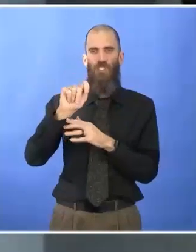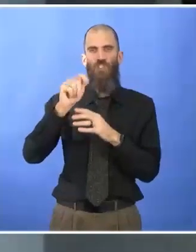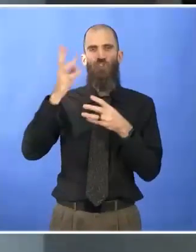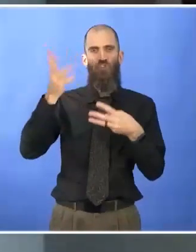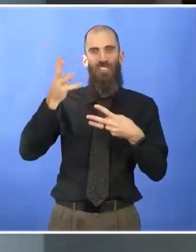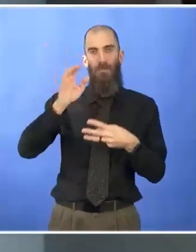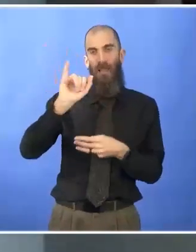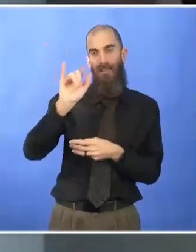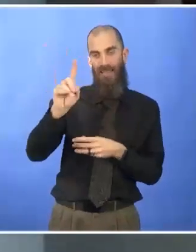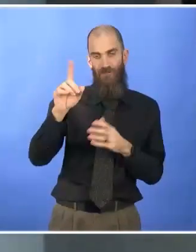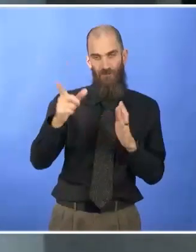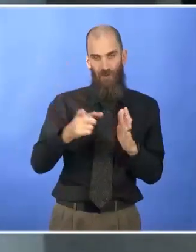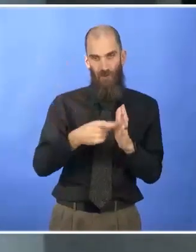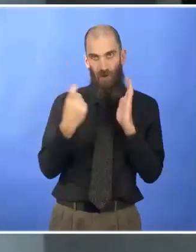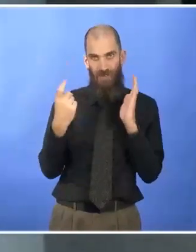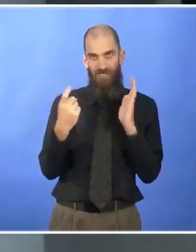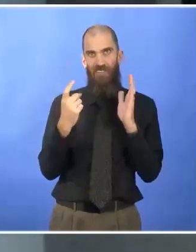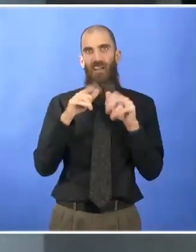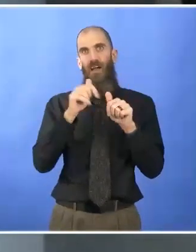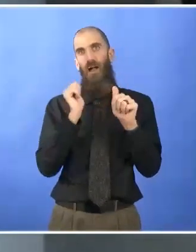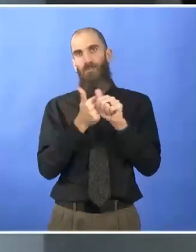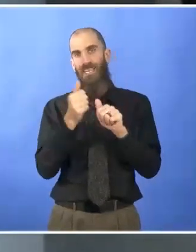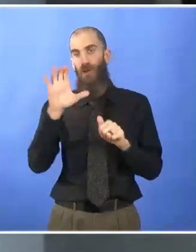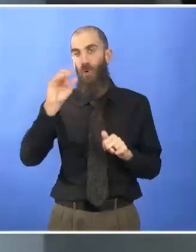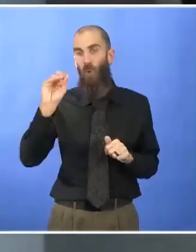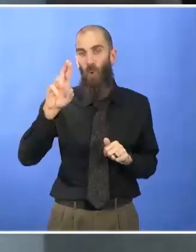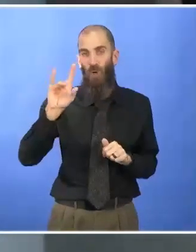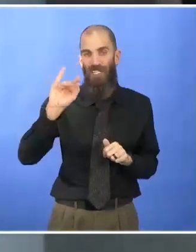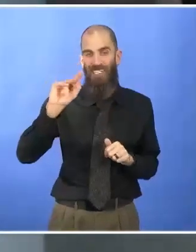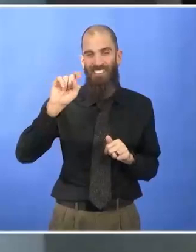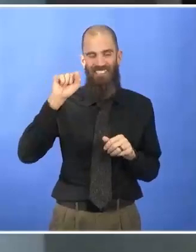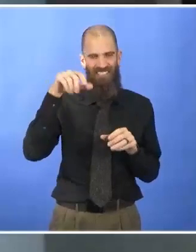CORNETS IN THE COMMISSION'S ROLES -- COORDINATES IN THE